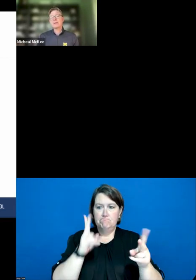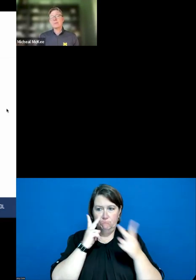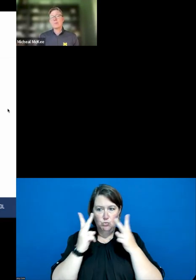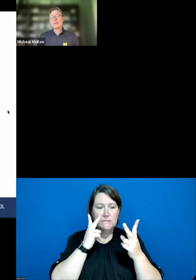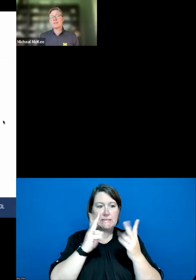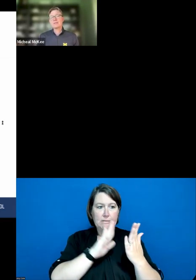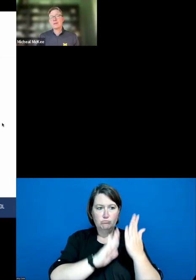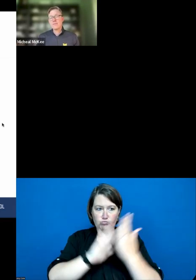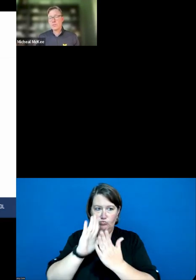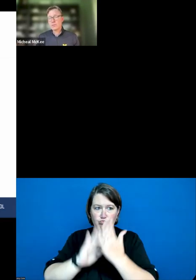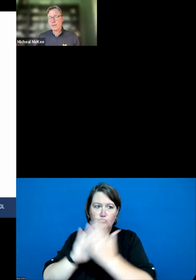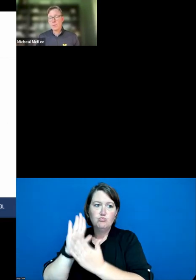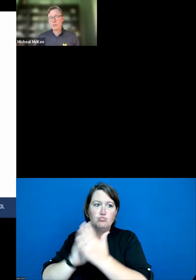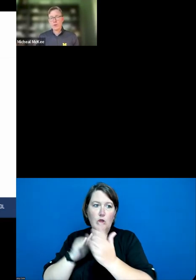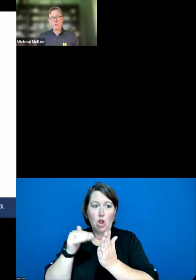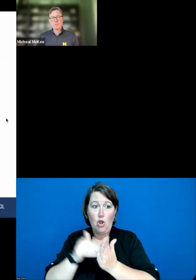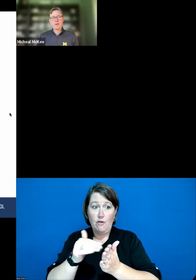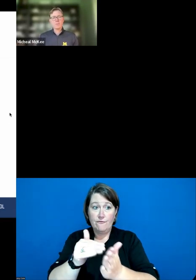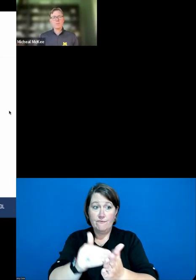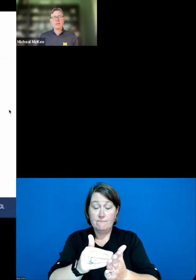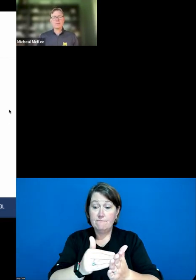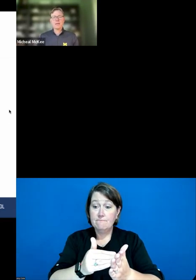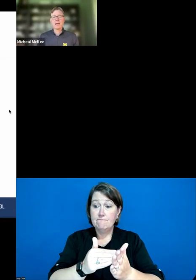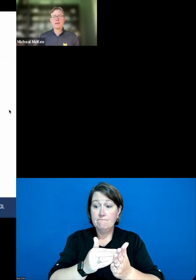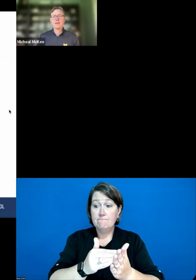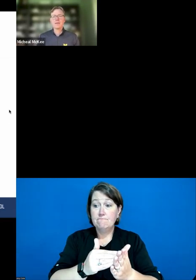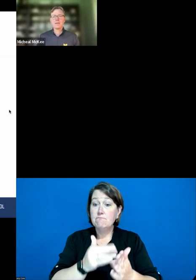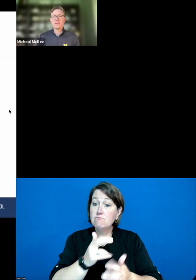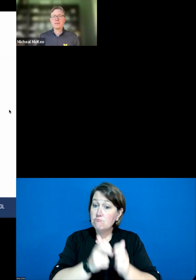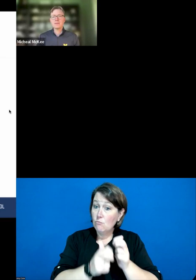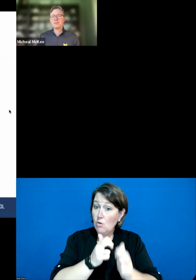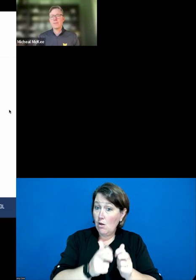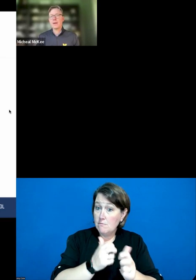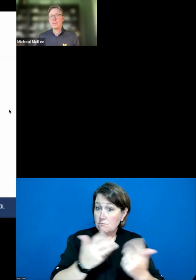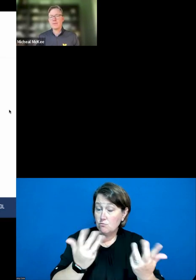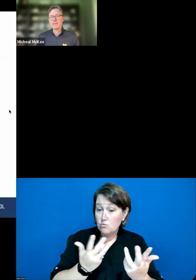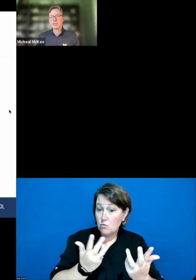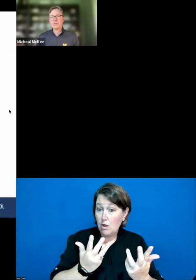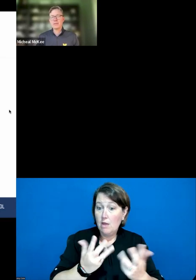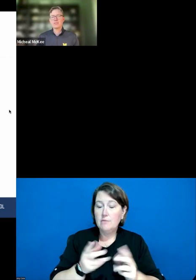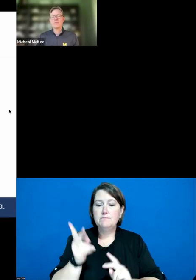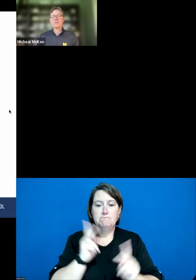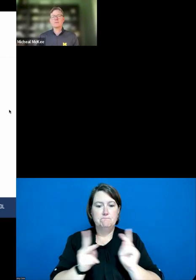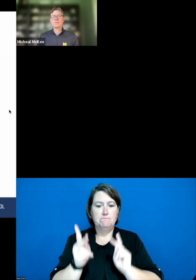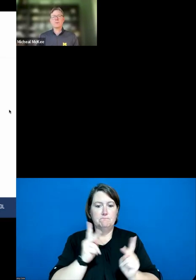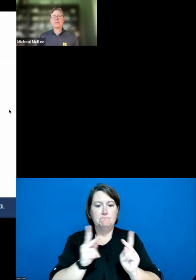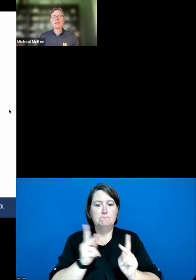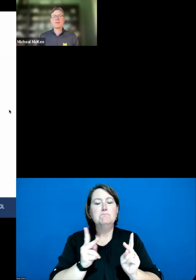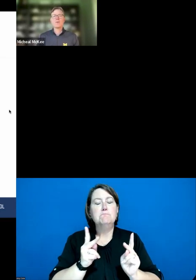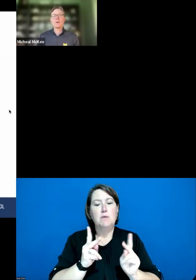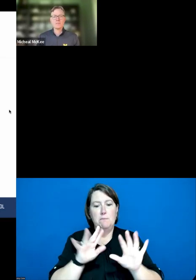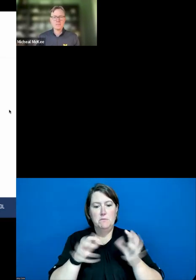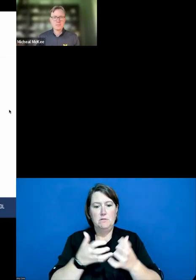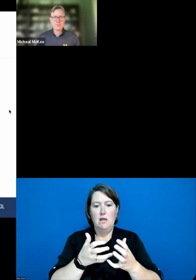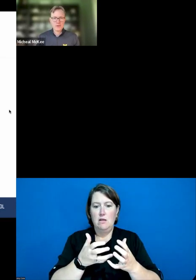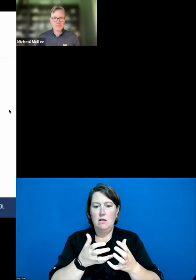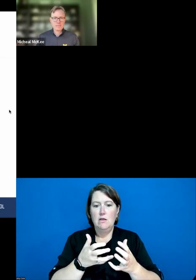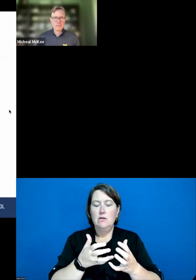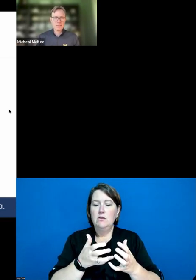What is unfortunately more troublesome is that this is a population that struggles with enormous disparities,